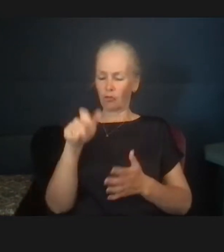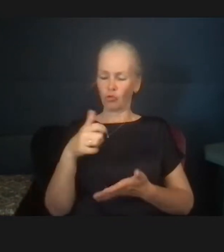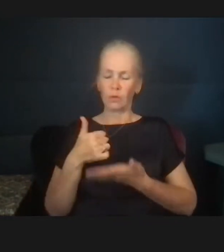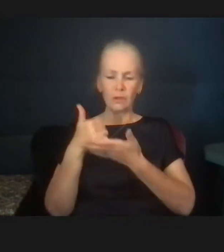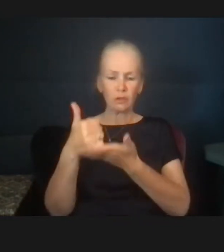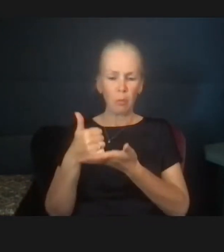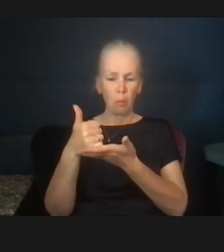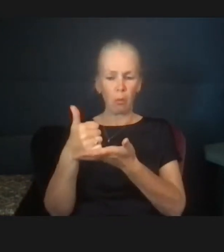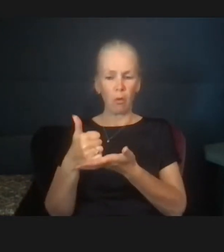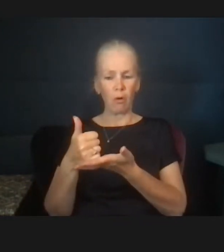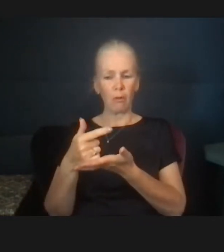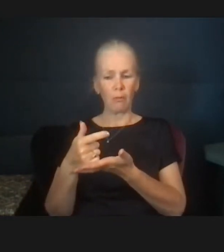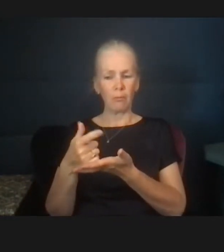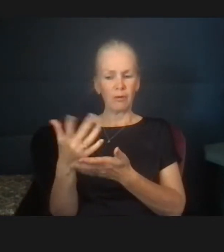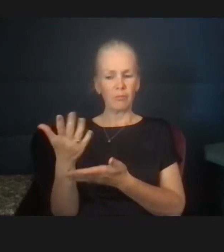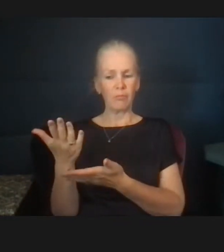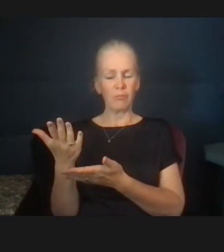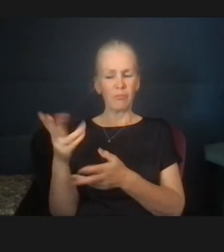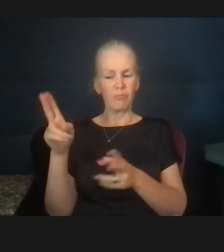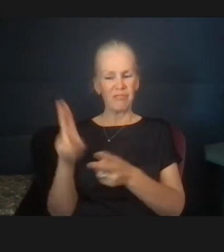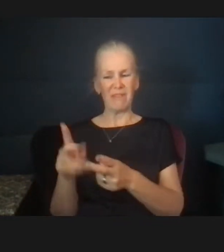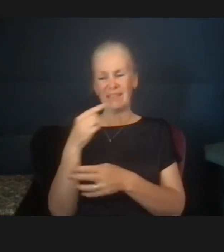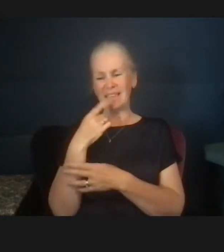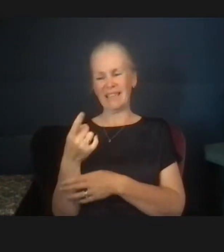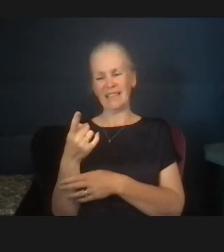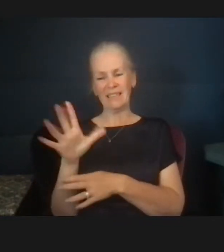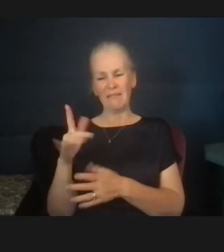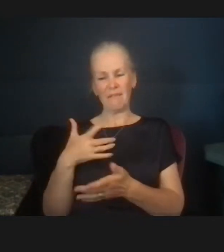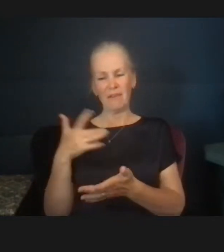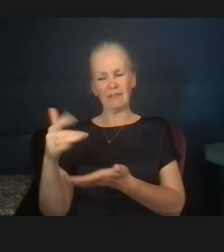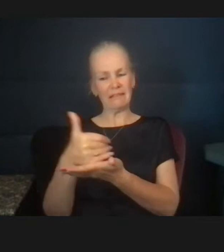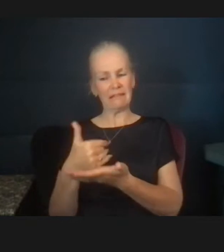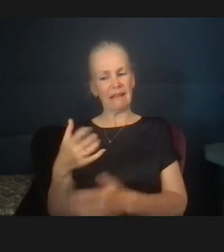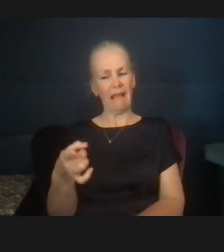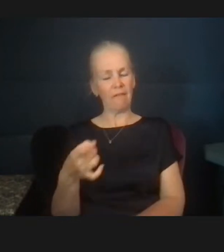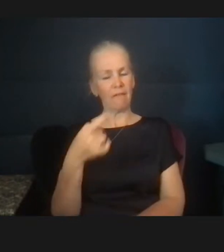had systematically very limited spaces where I could feel safe, them to opportunities to